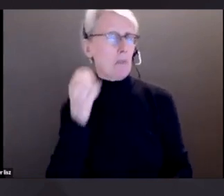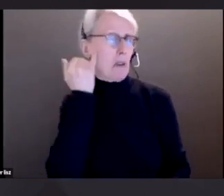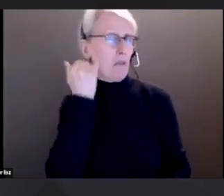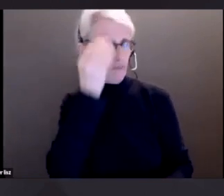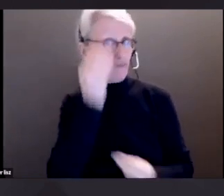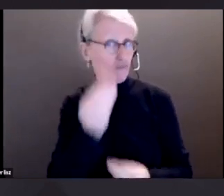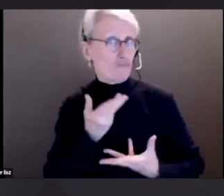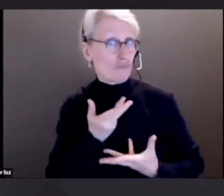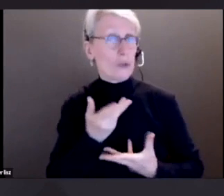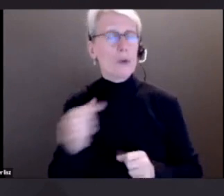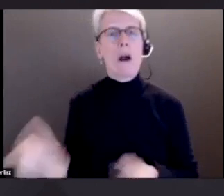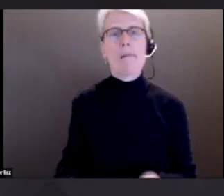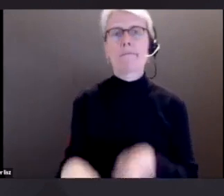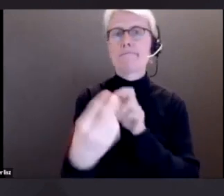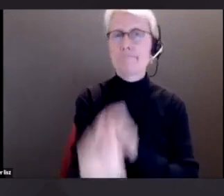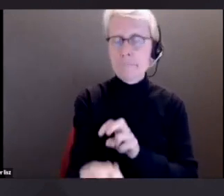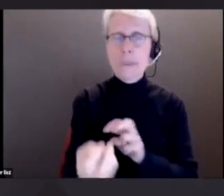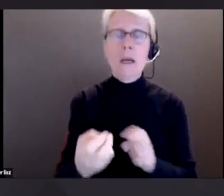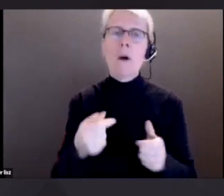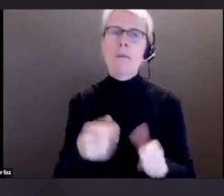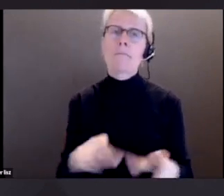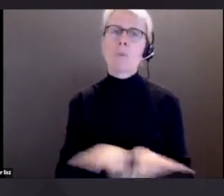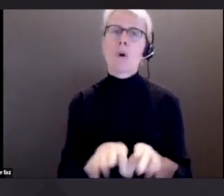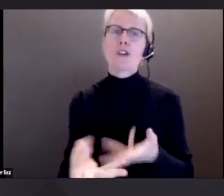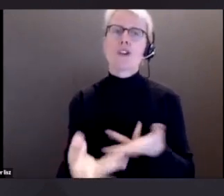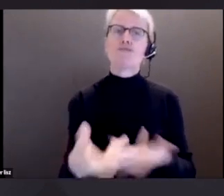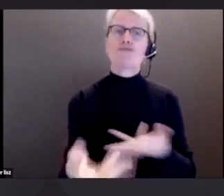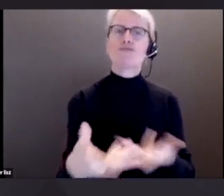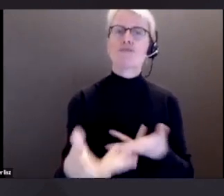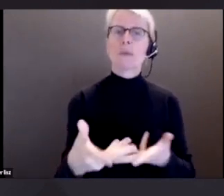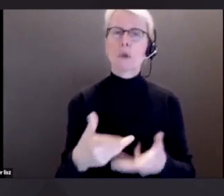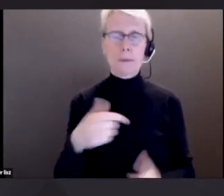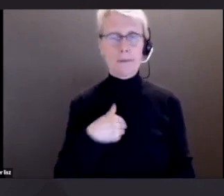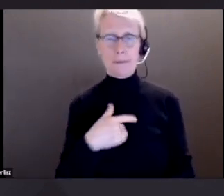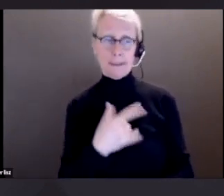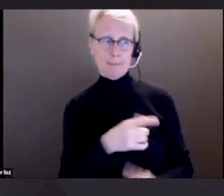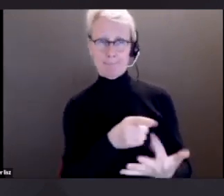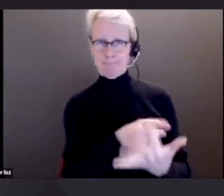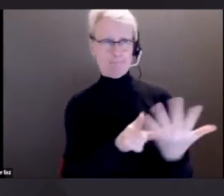and see if we can find the right fit for them in our business. We also tried something new